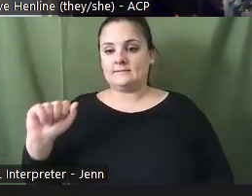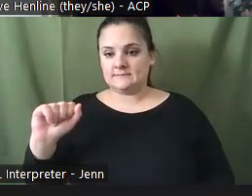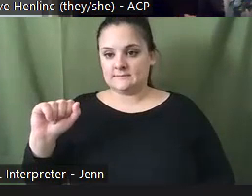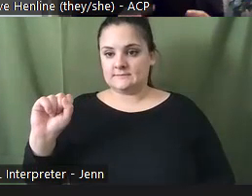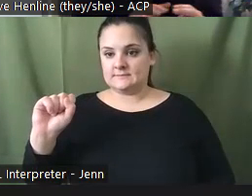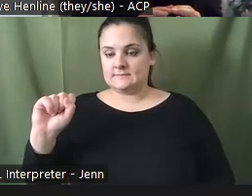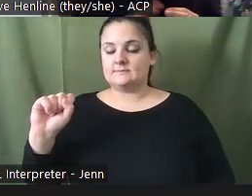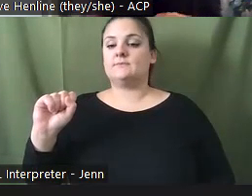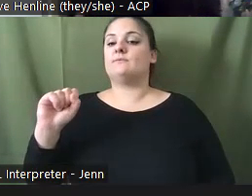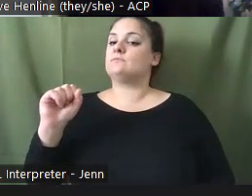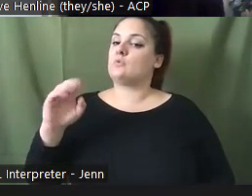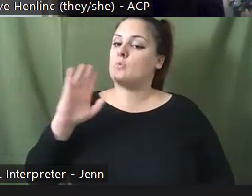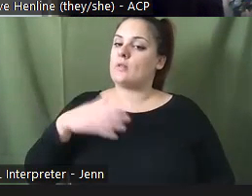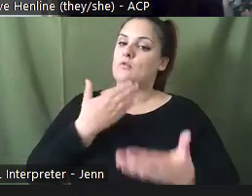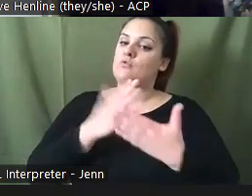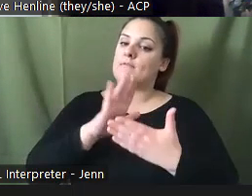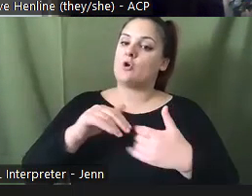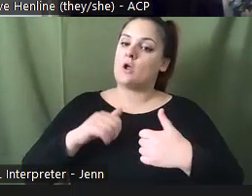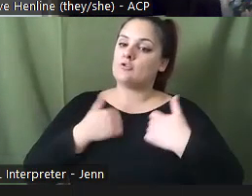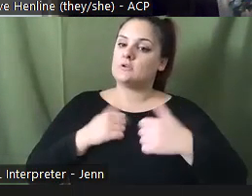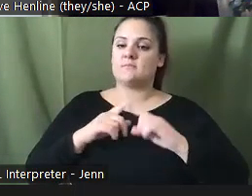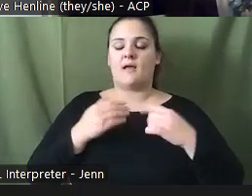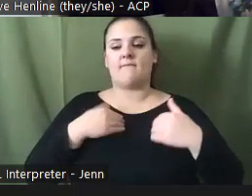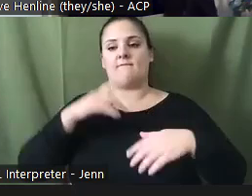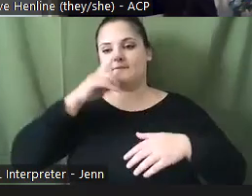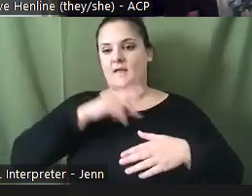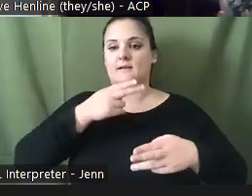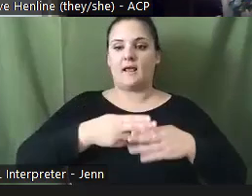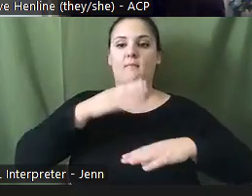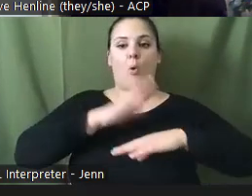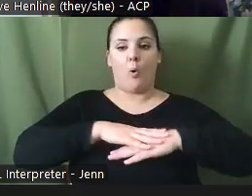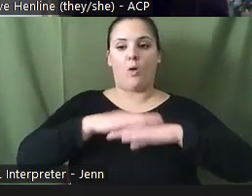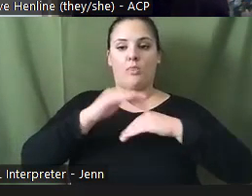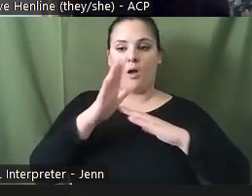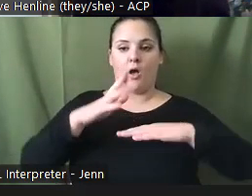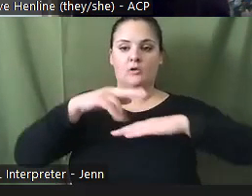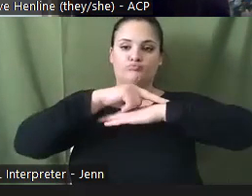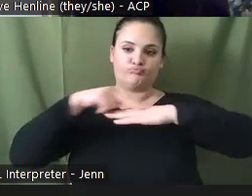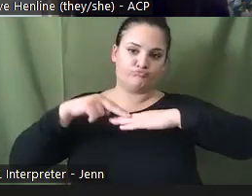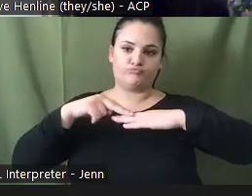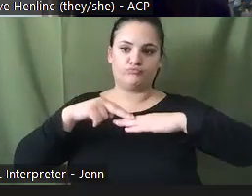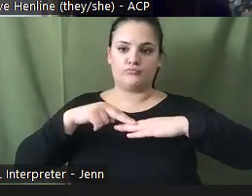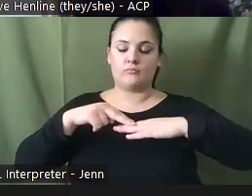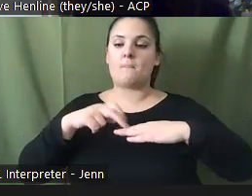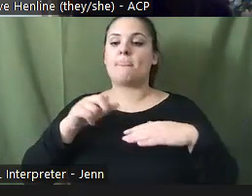address but has a fake name on the package itself. Or maybe they can choose a mailing address to go